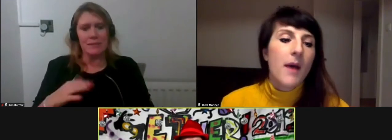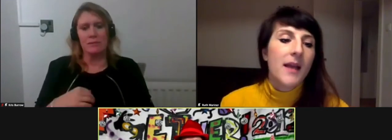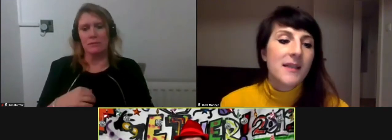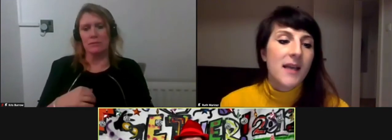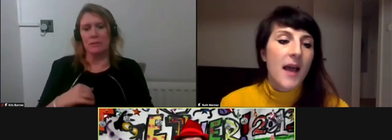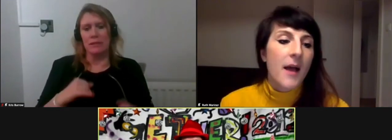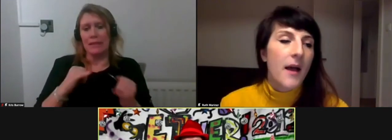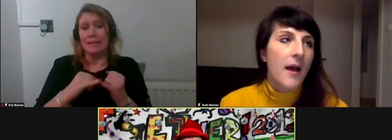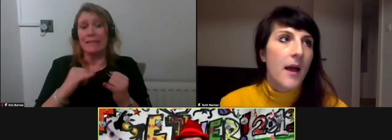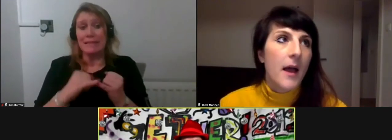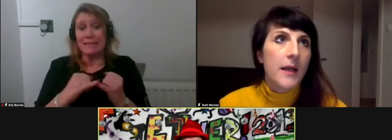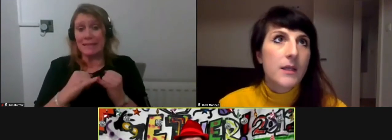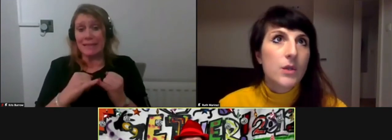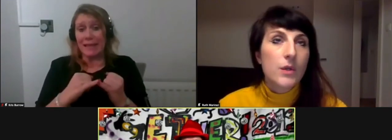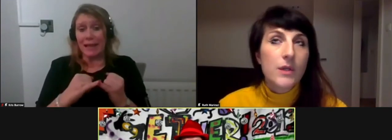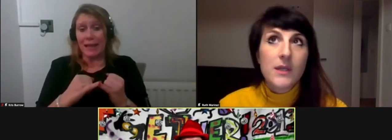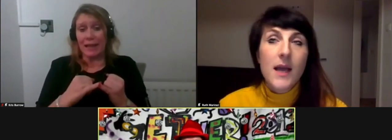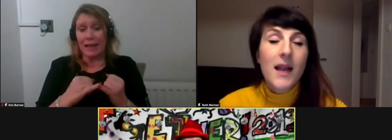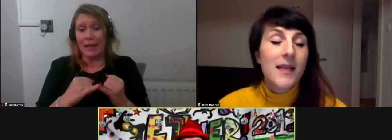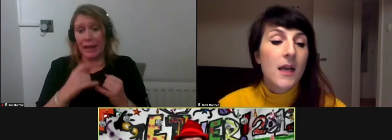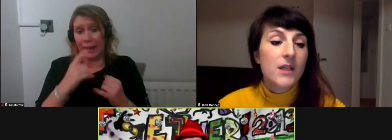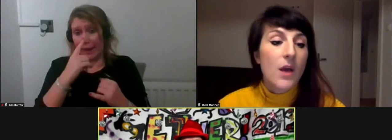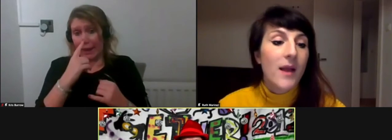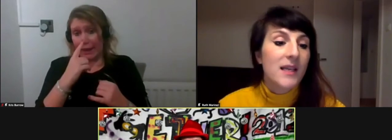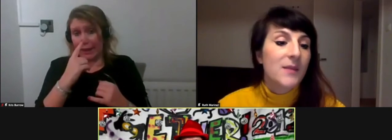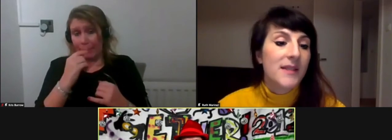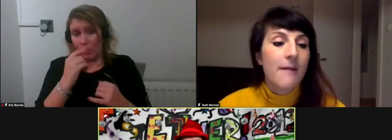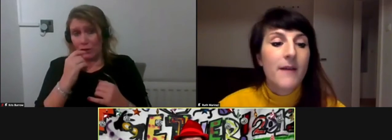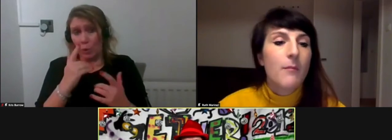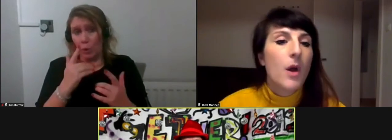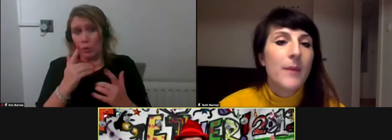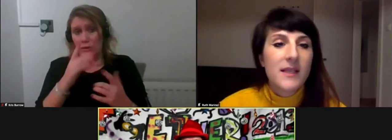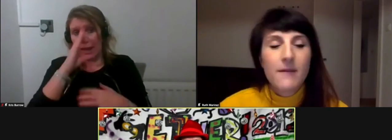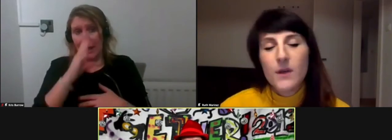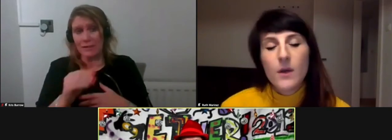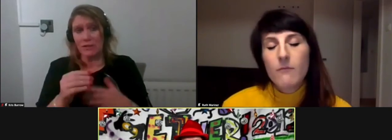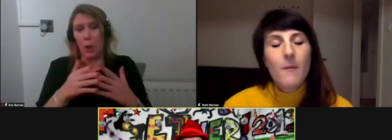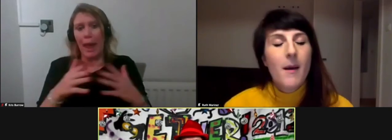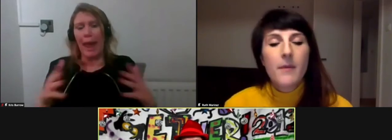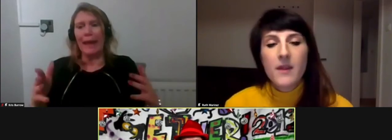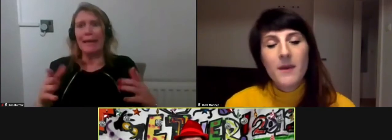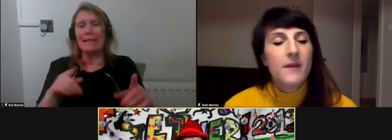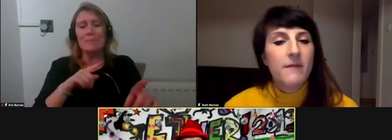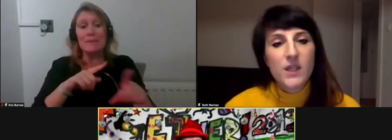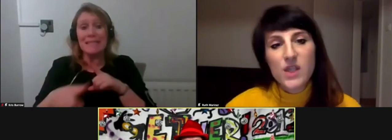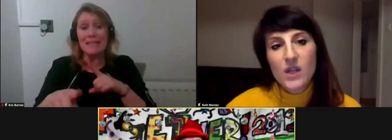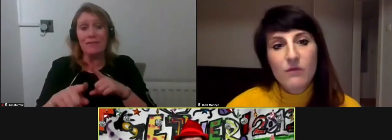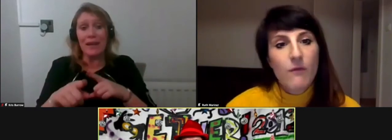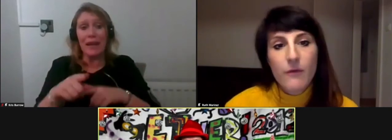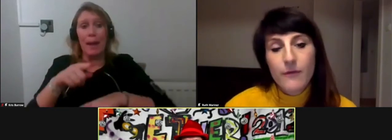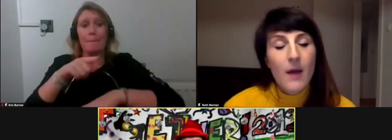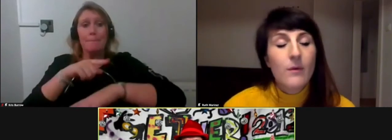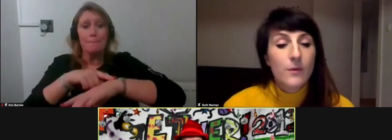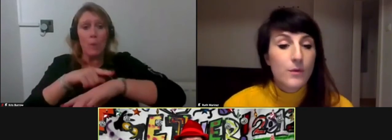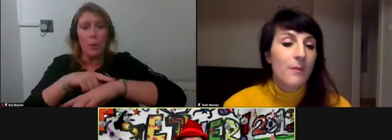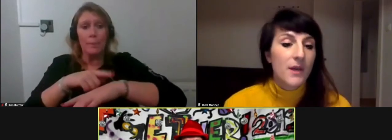wouldn't mind letting us know any specific moments, if you can remember them, even if it's just rough.